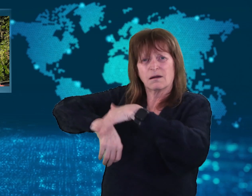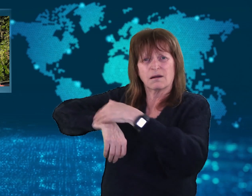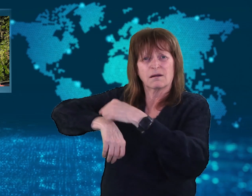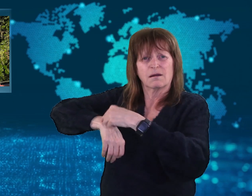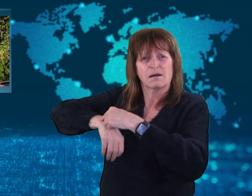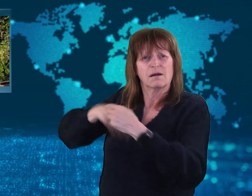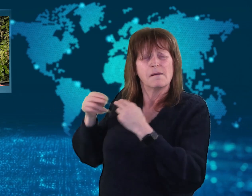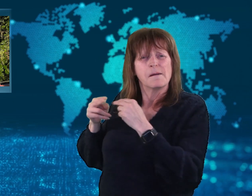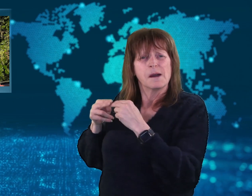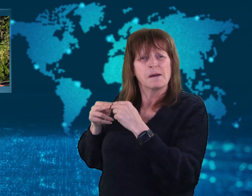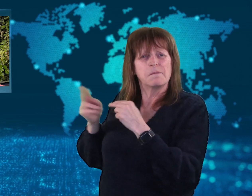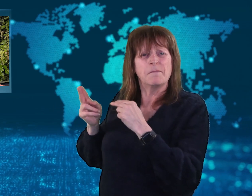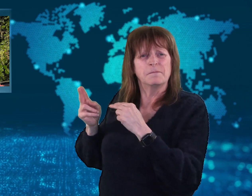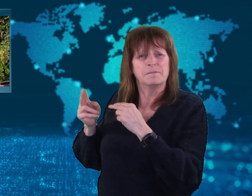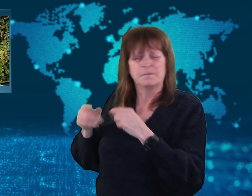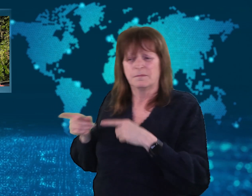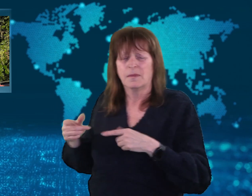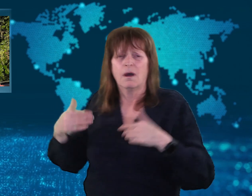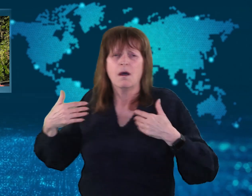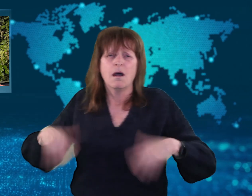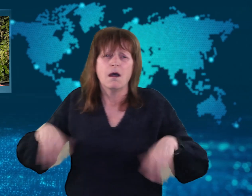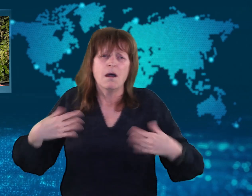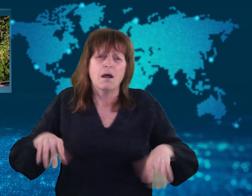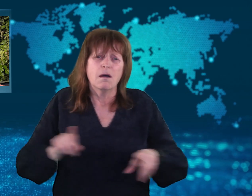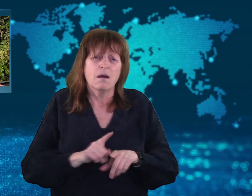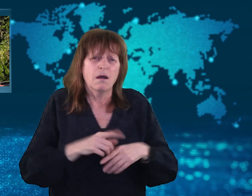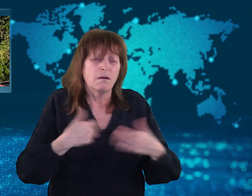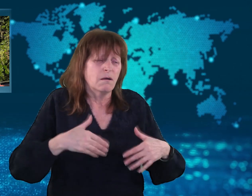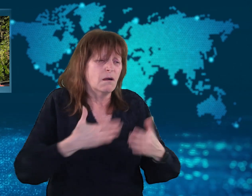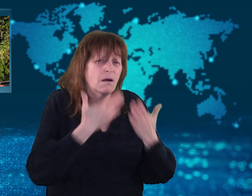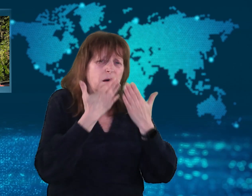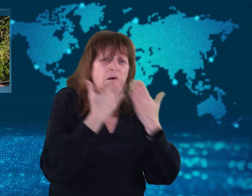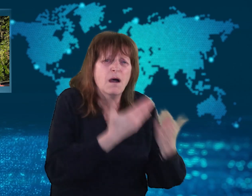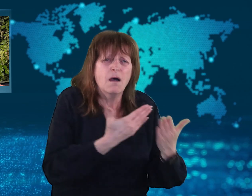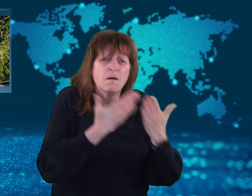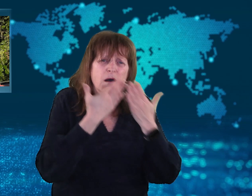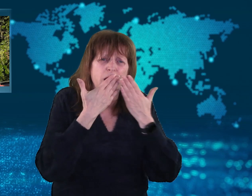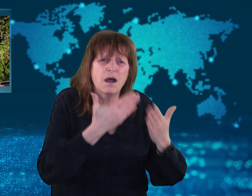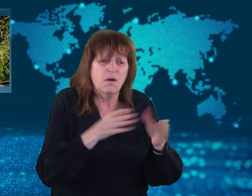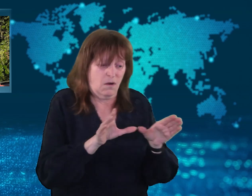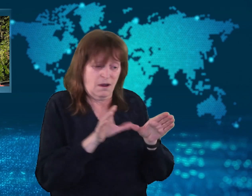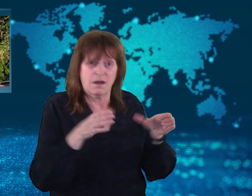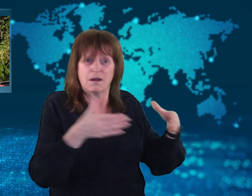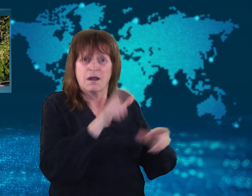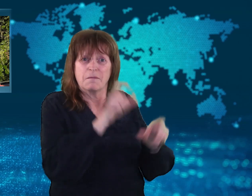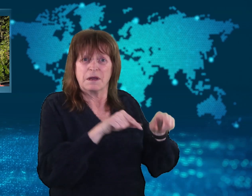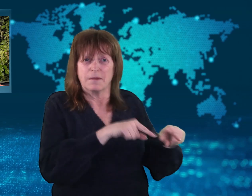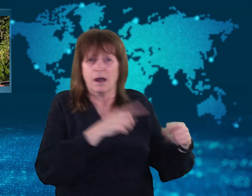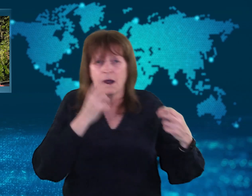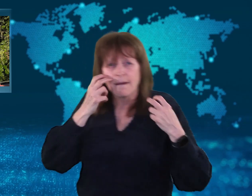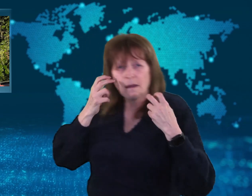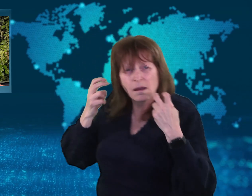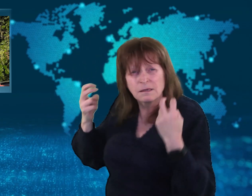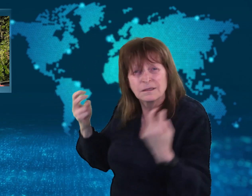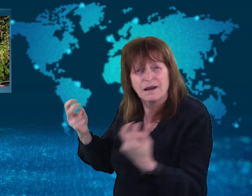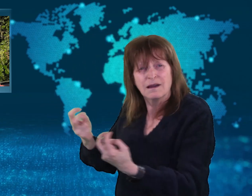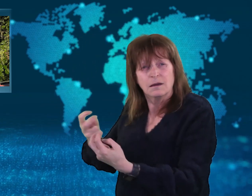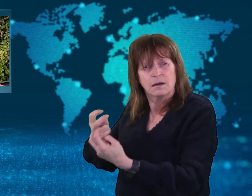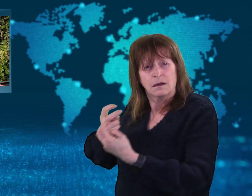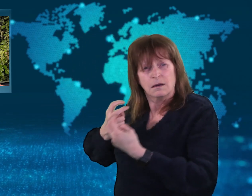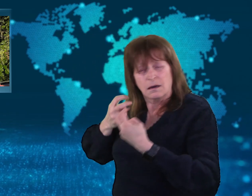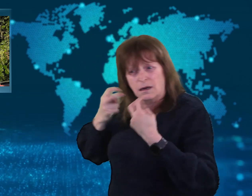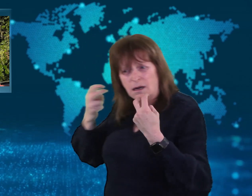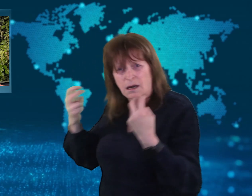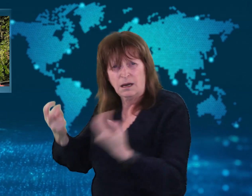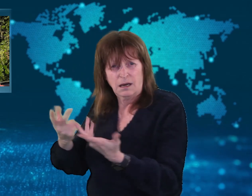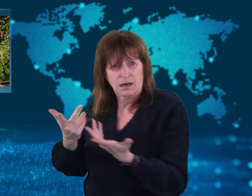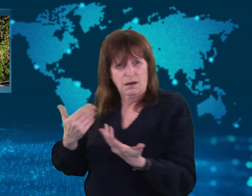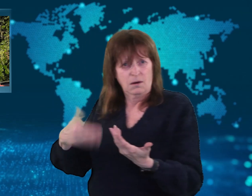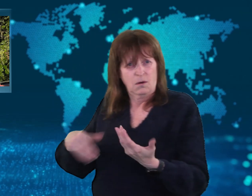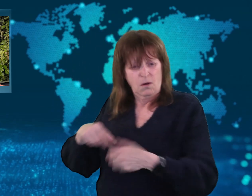When lost, he had one cartridge left in his shotgun.